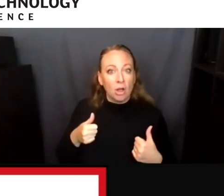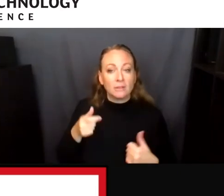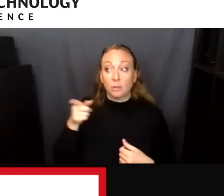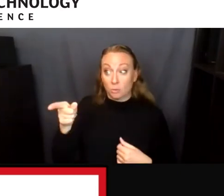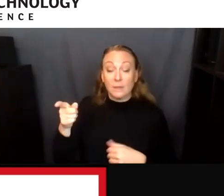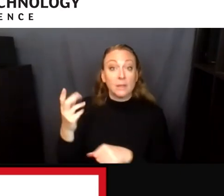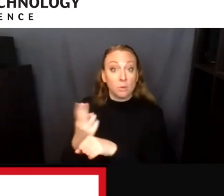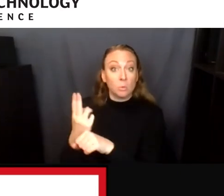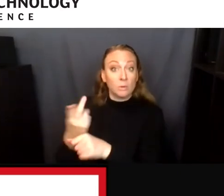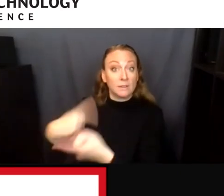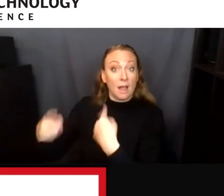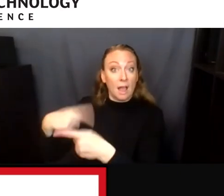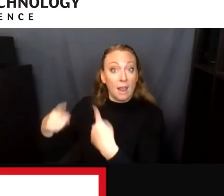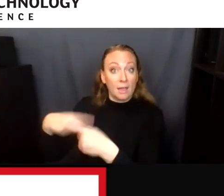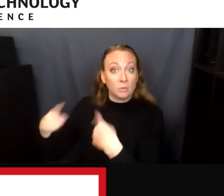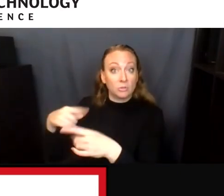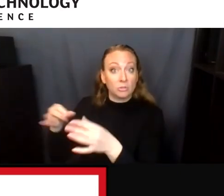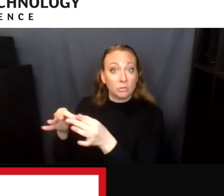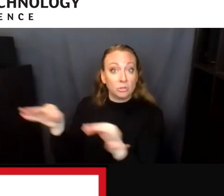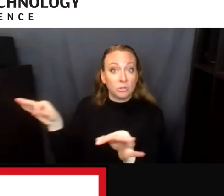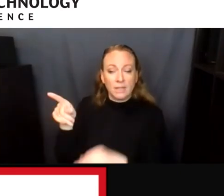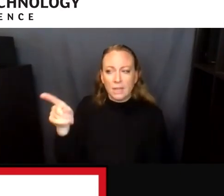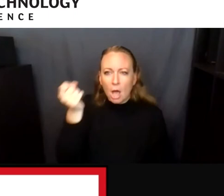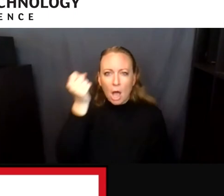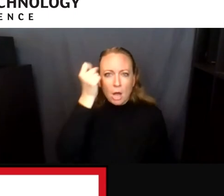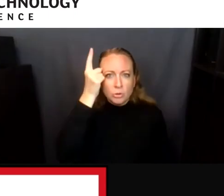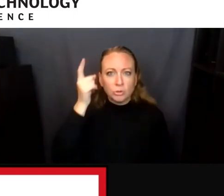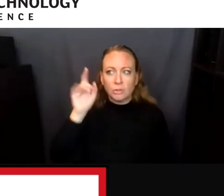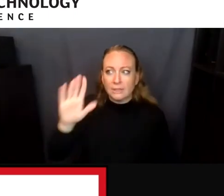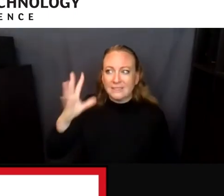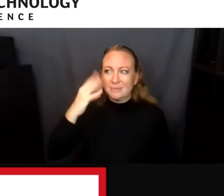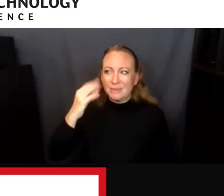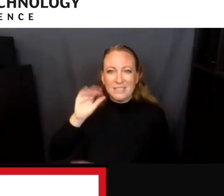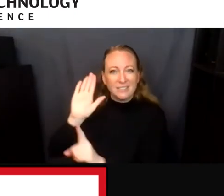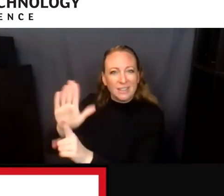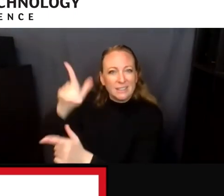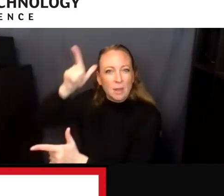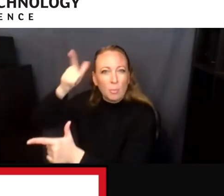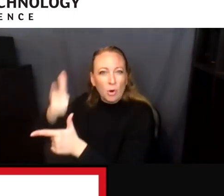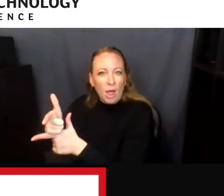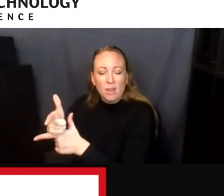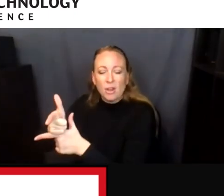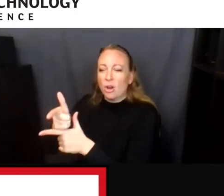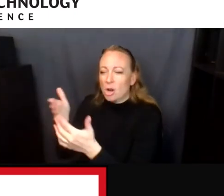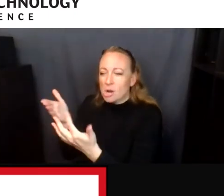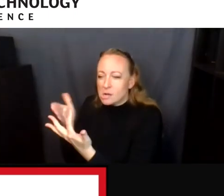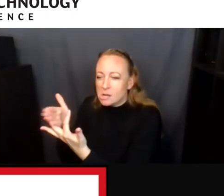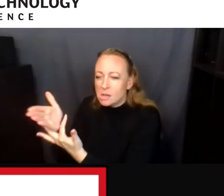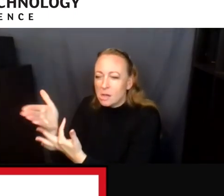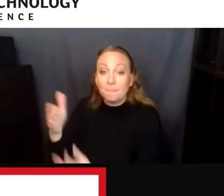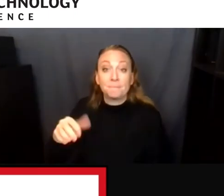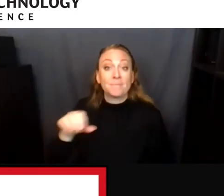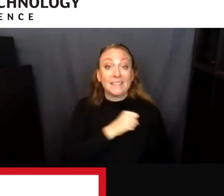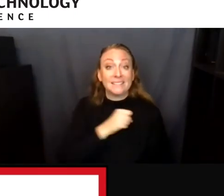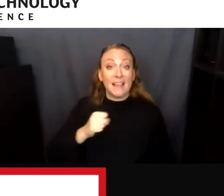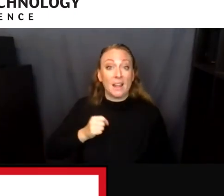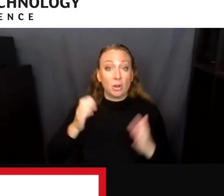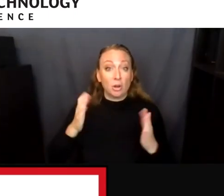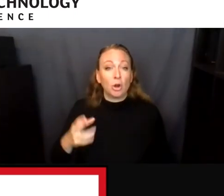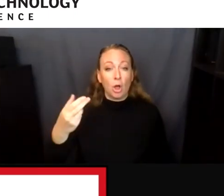and he understood what his brother was going through and so forth. And then Senator Harkin from Utah, a Republican,